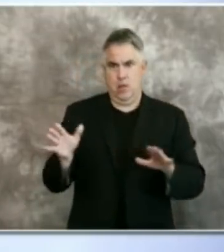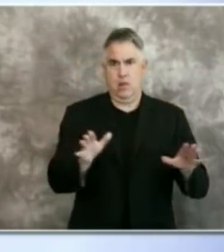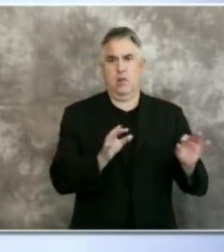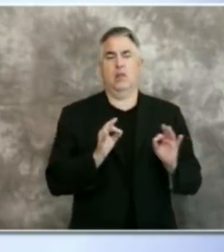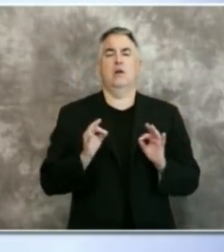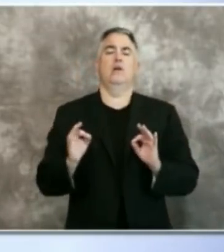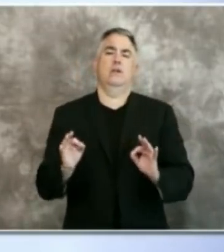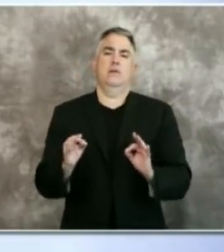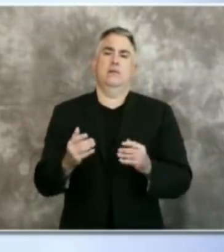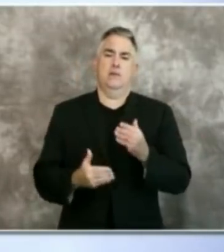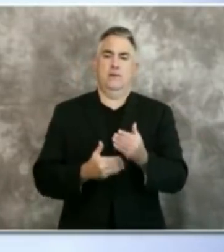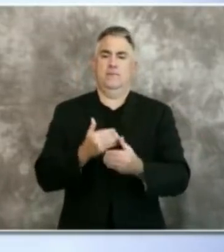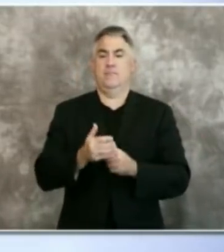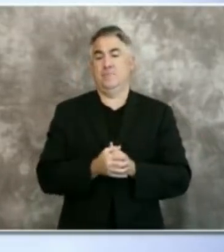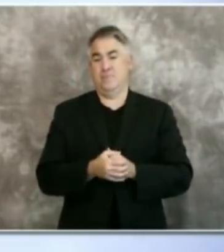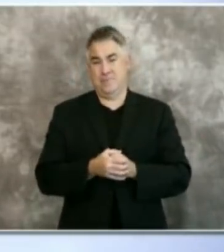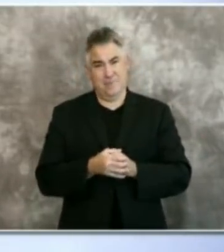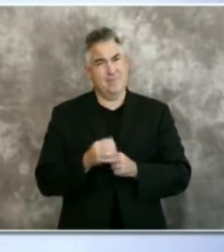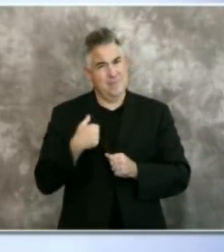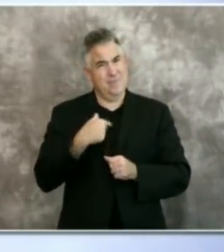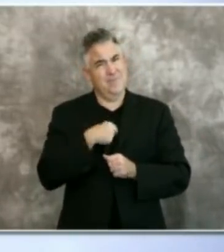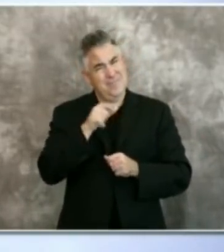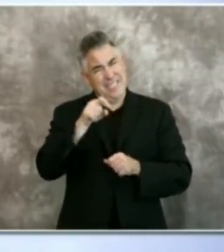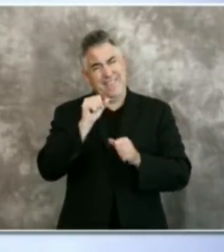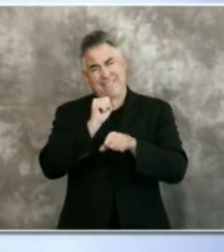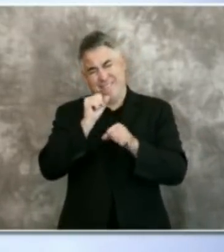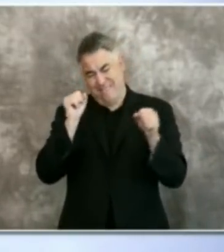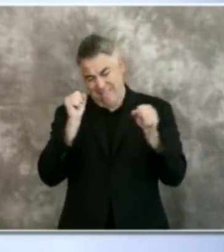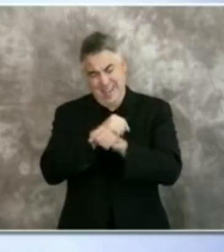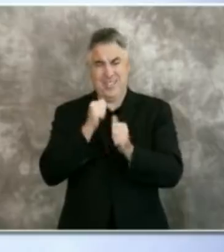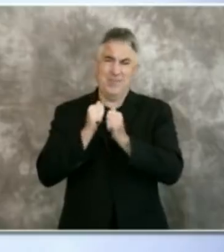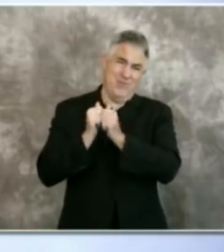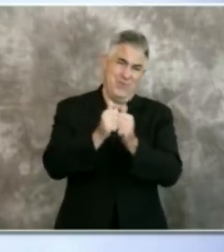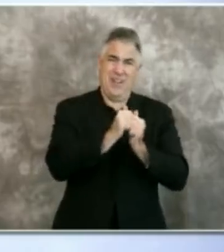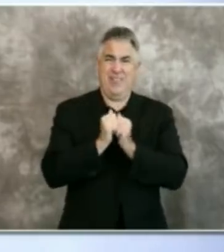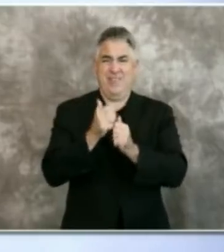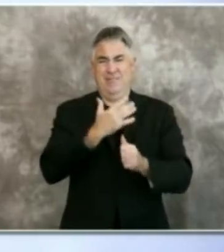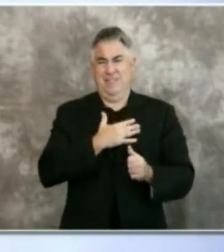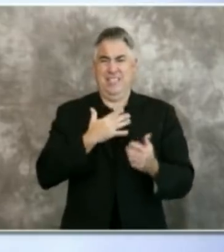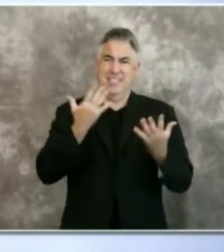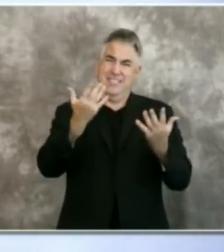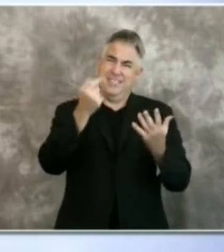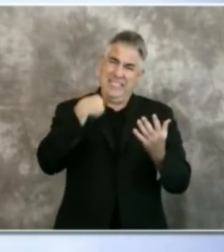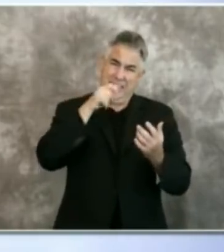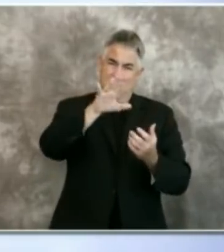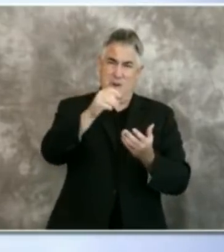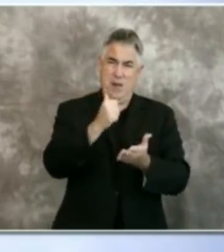THE VARIOUS METRICS WE MONITOR ARE ALSO SMOOTH AND SET I WE CAN COME TOGETHER AND AVOID SIGNIFICANT SPIKE THEN WE CAN